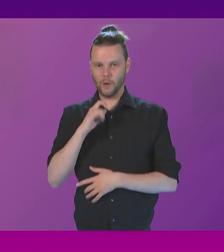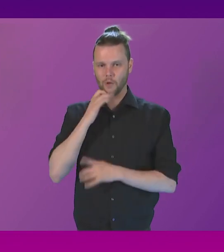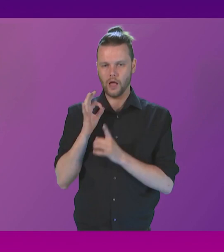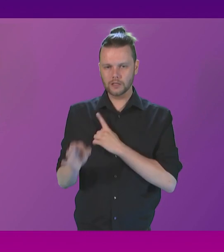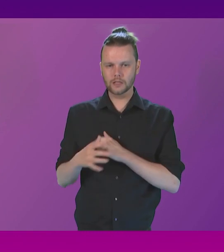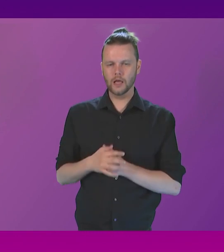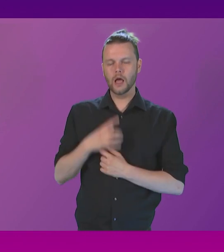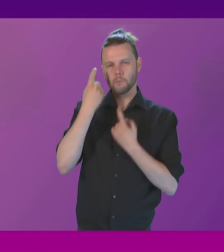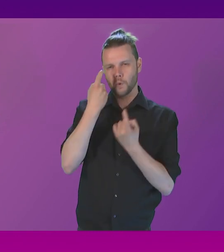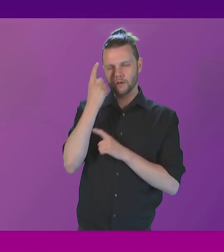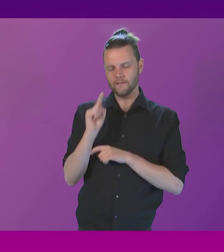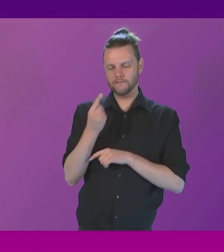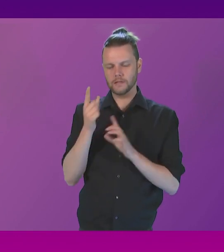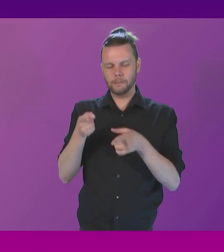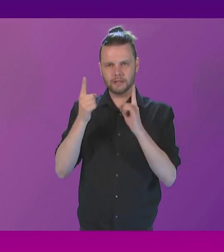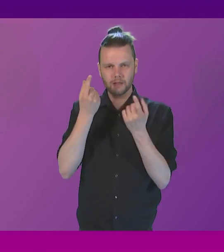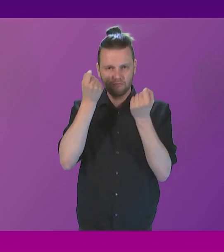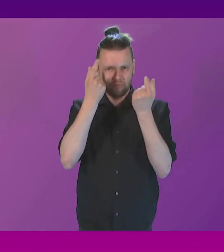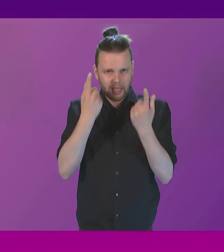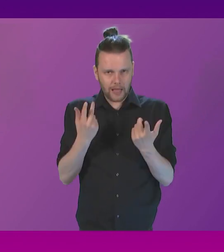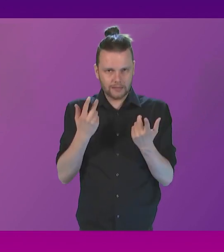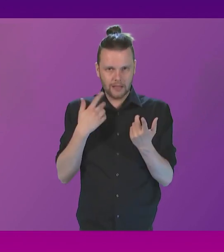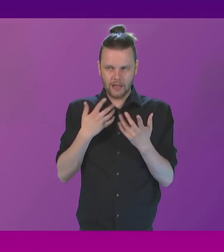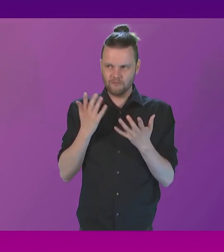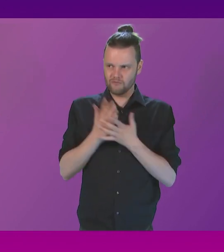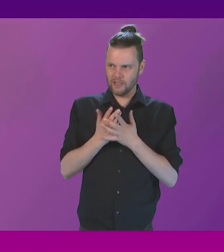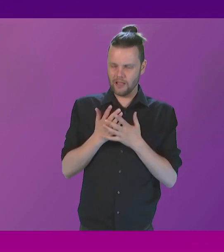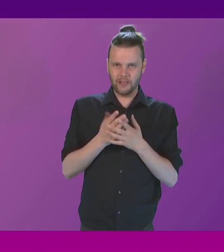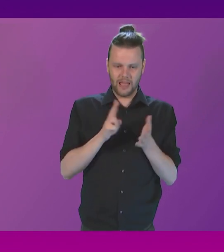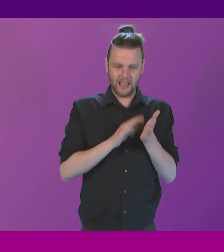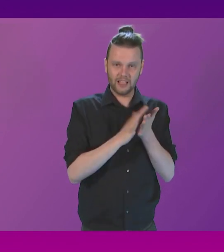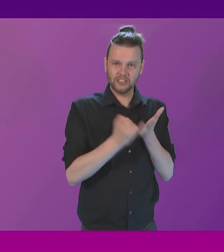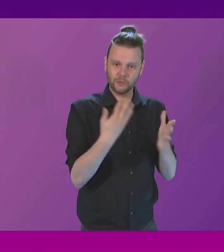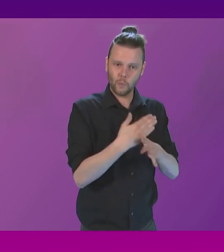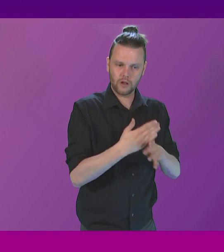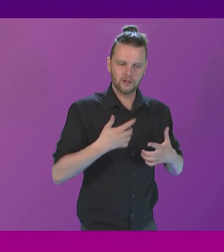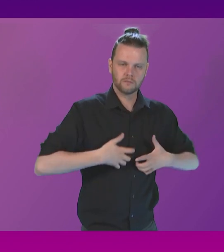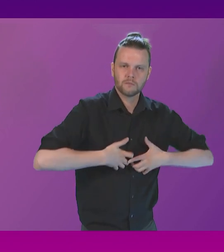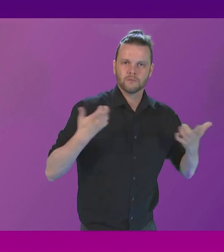I wonder whether the First Minister realises just how angry he makes NHS workers when he blames that